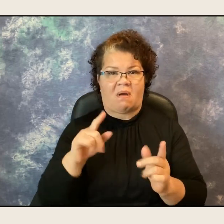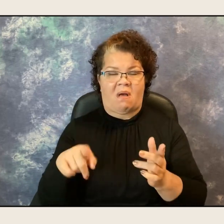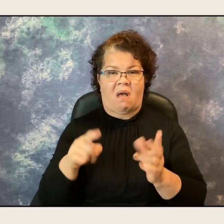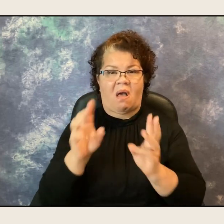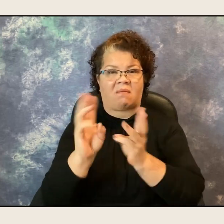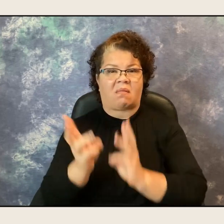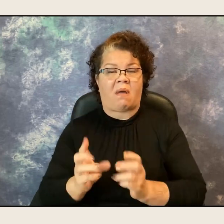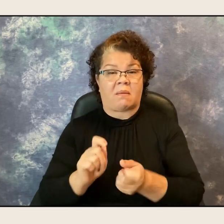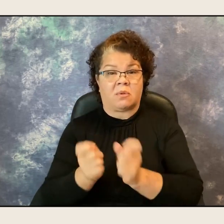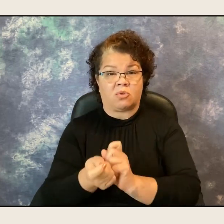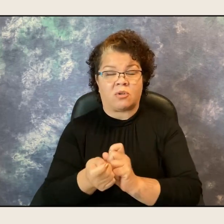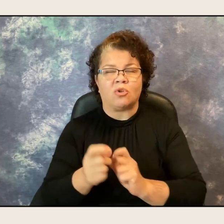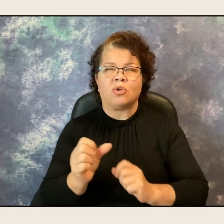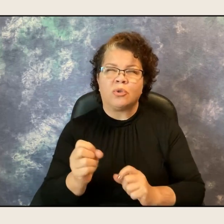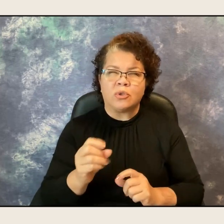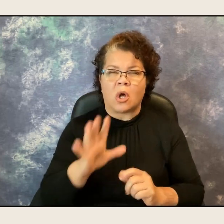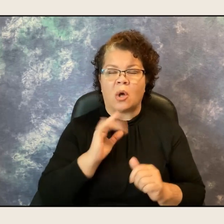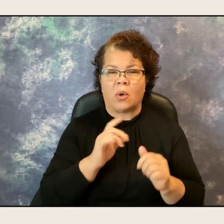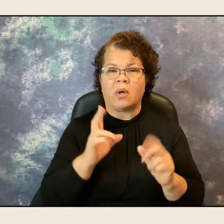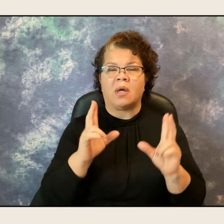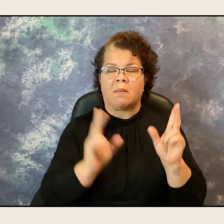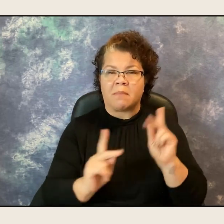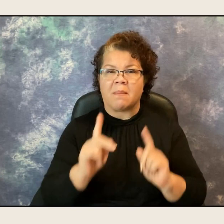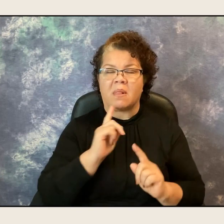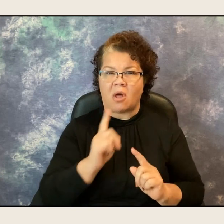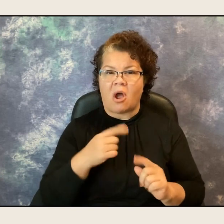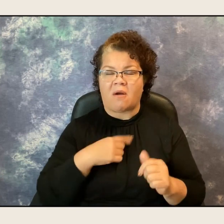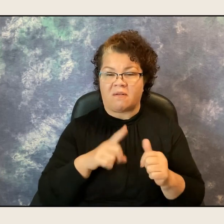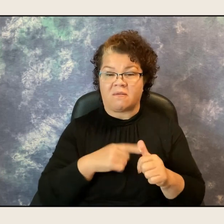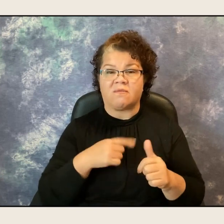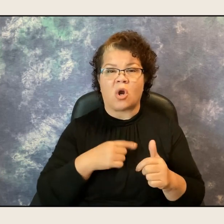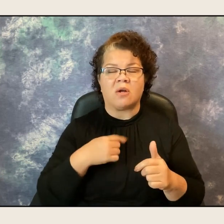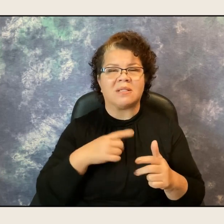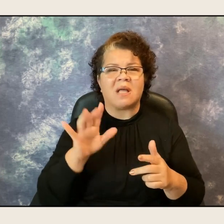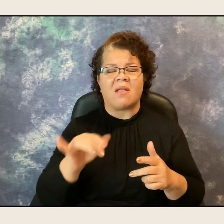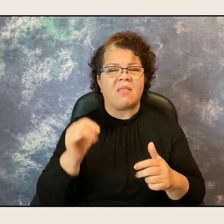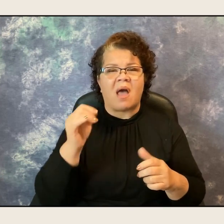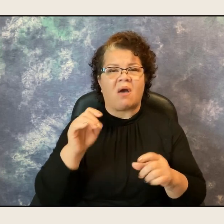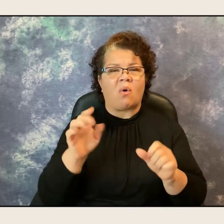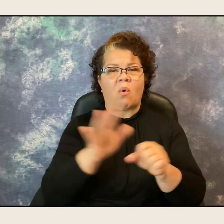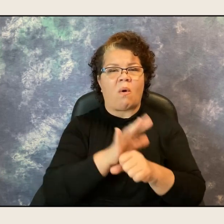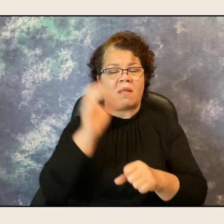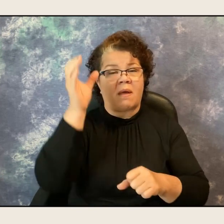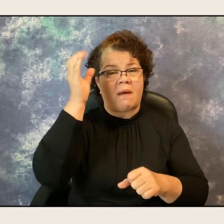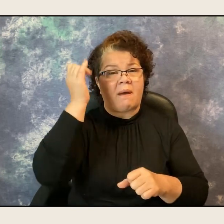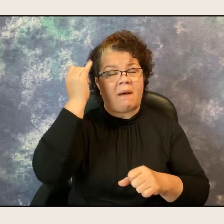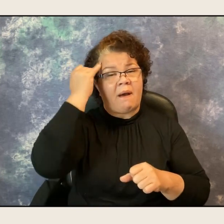So I think the first step is just dismissing and throwing away this idea of a low information